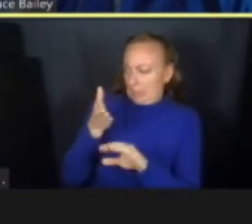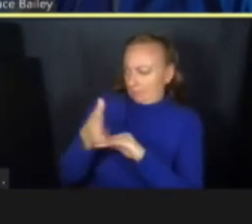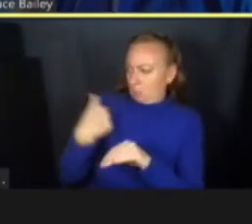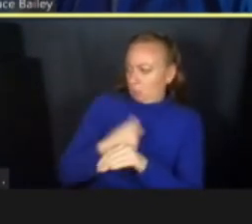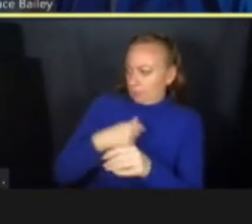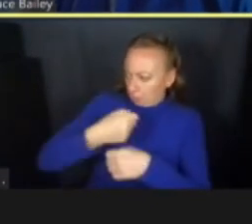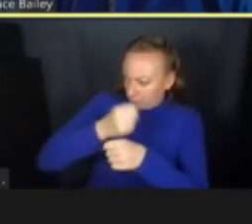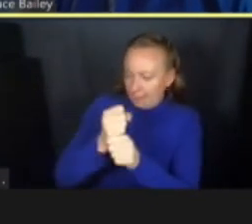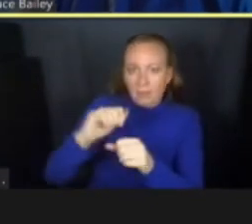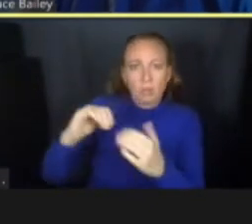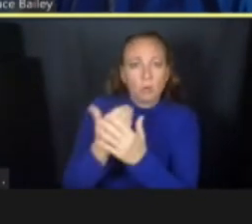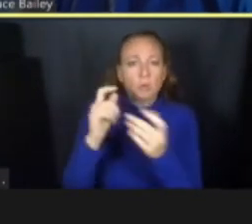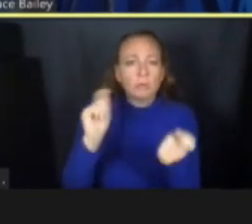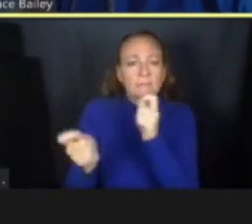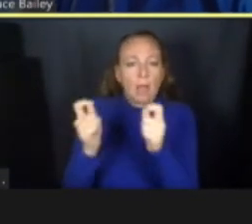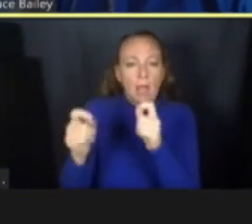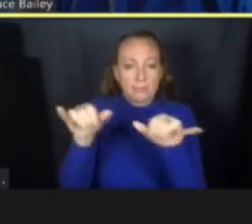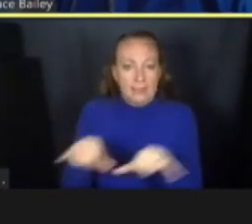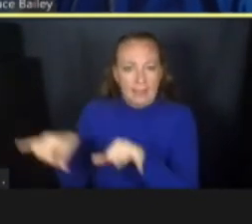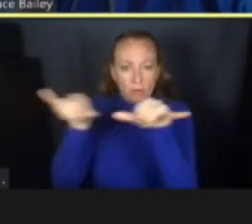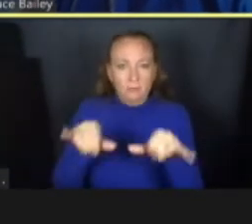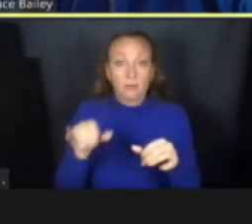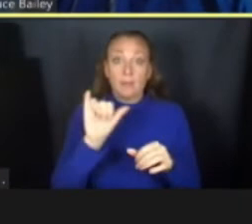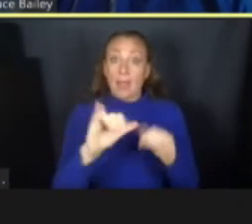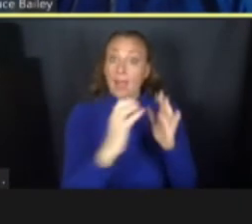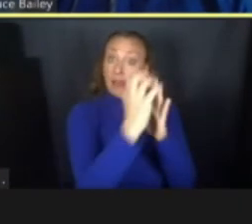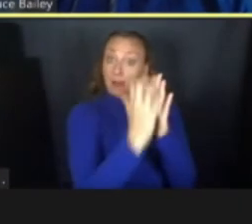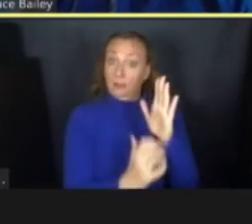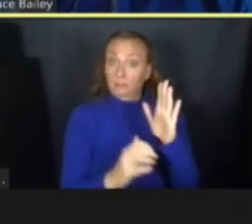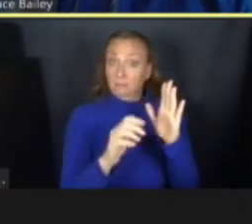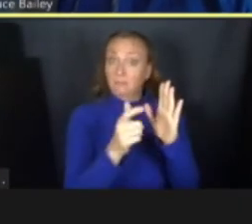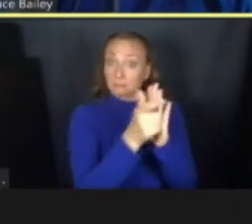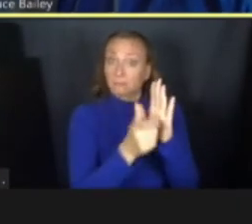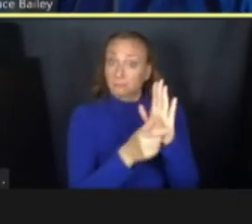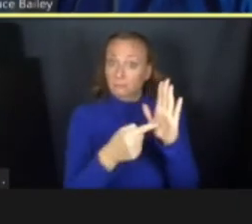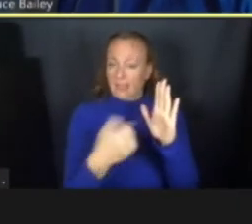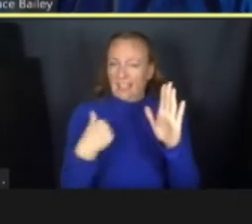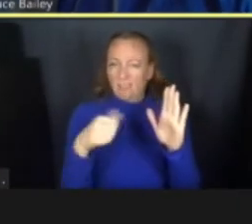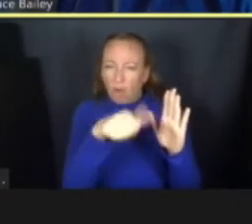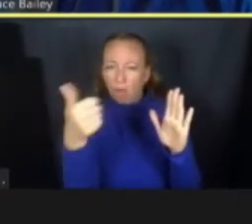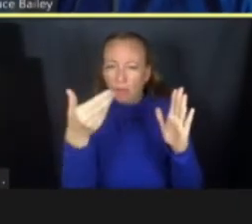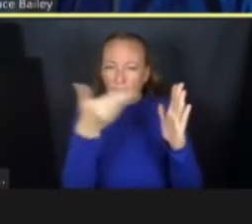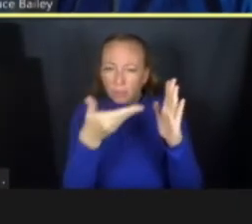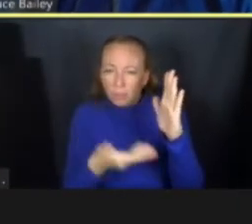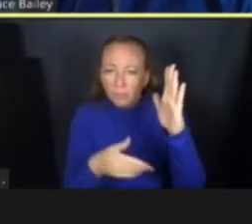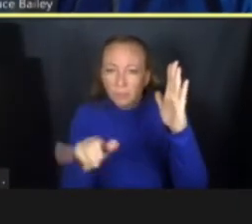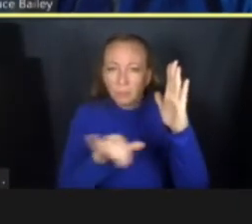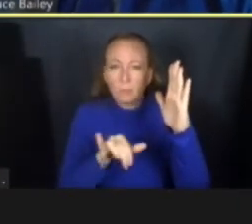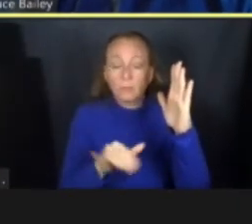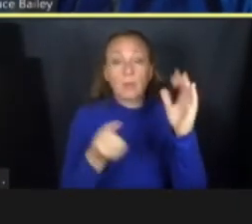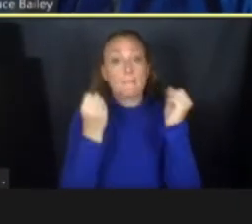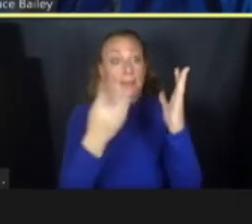Lots of other things in that statute. Many of them directly related to accessibility,